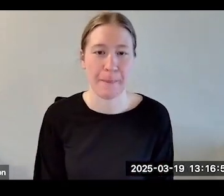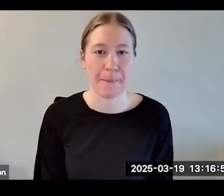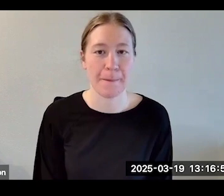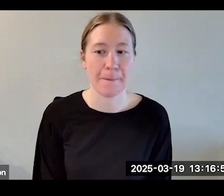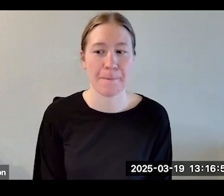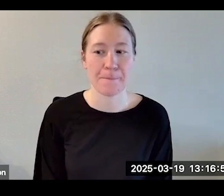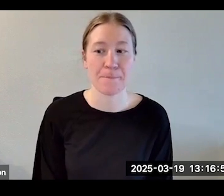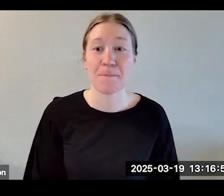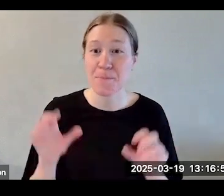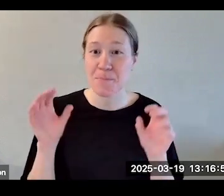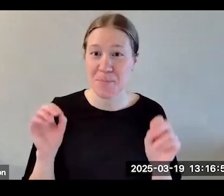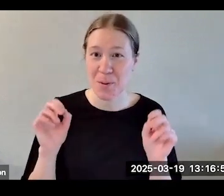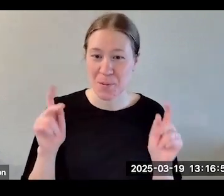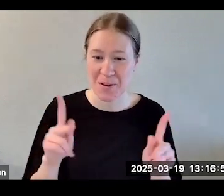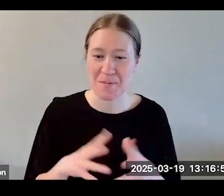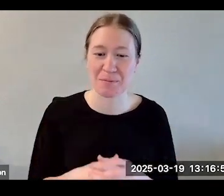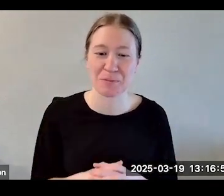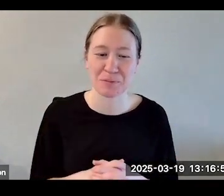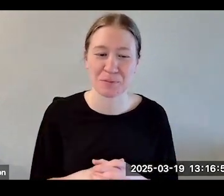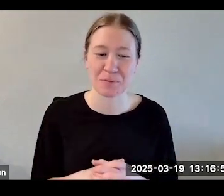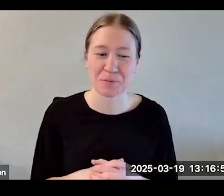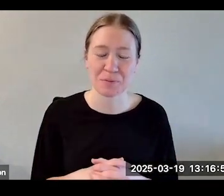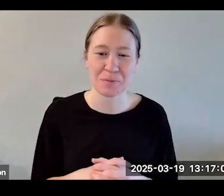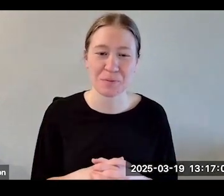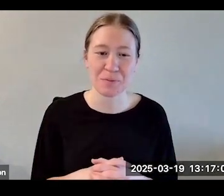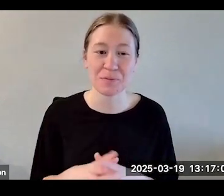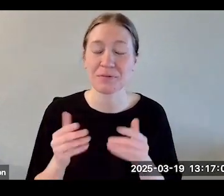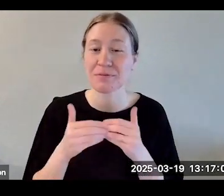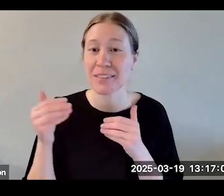Okay, so this next section